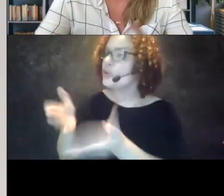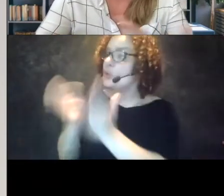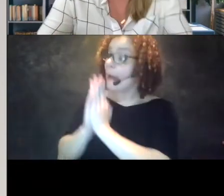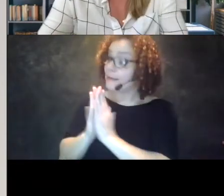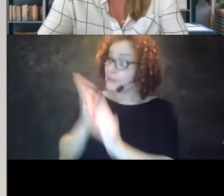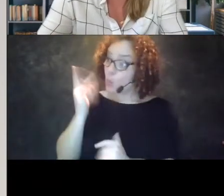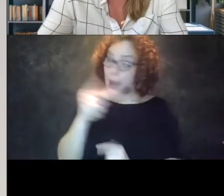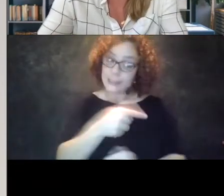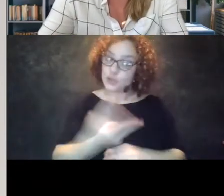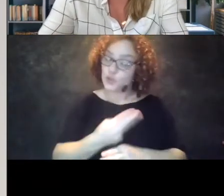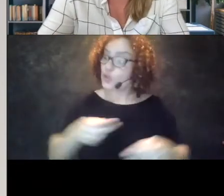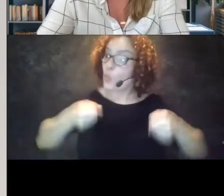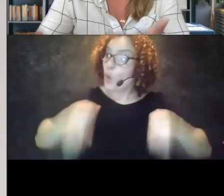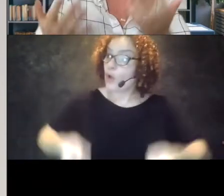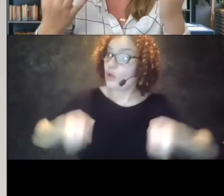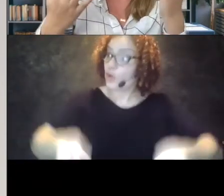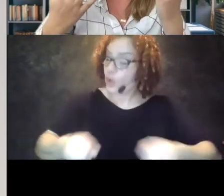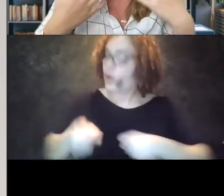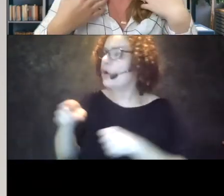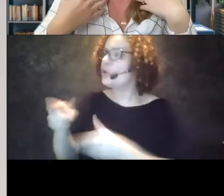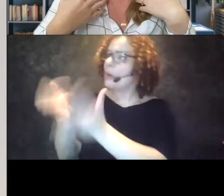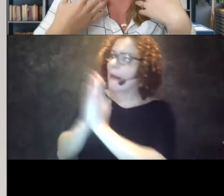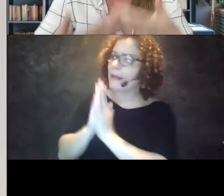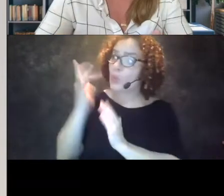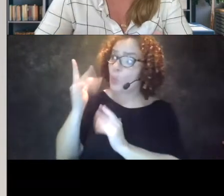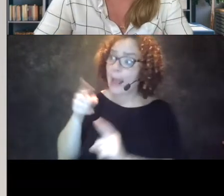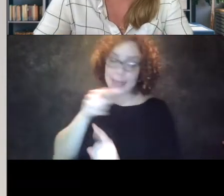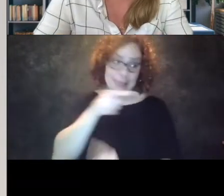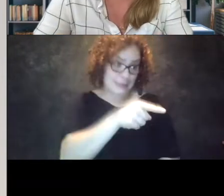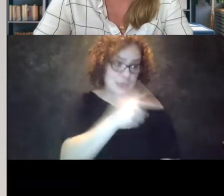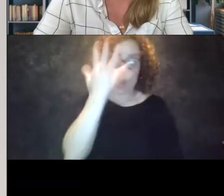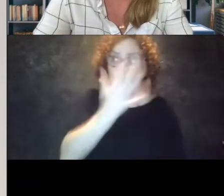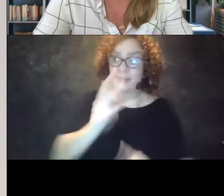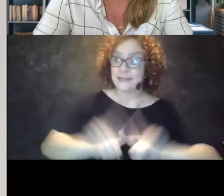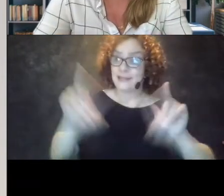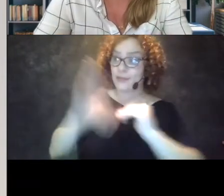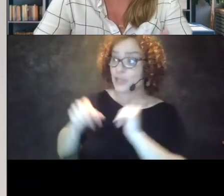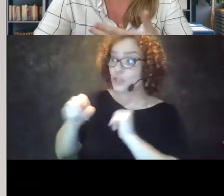know looks different than you like? And give him the words to explain it better to ask